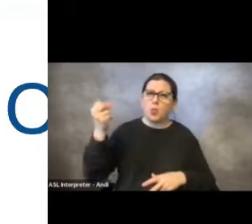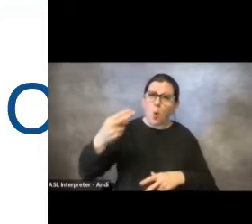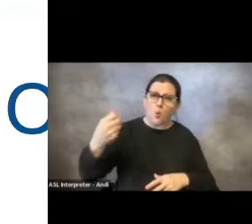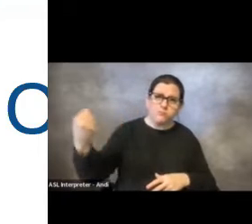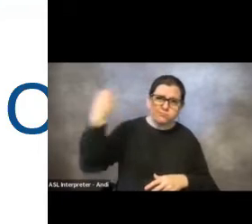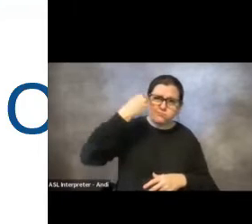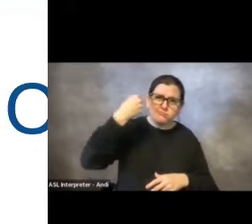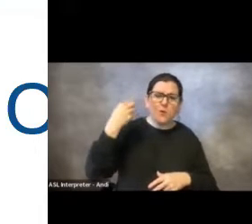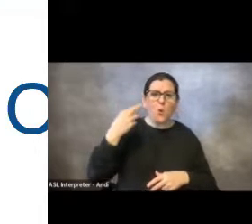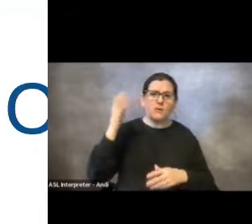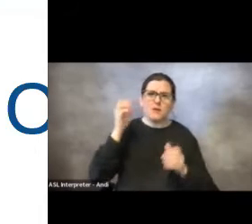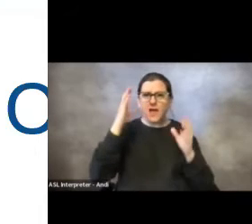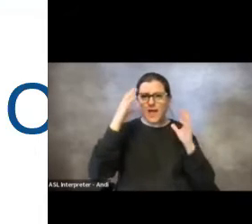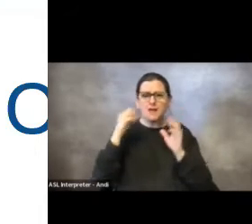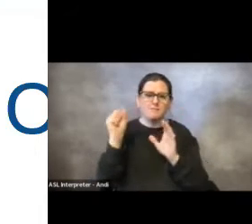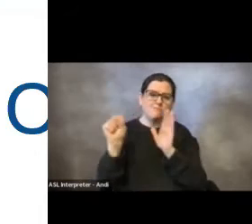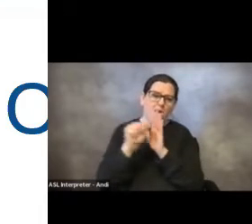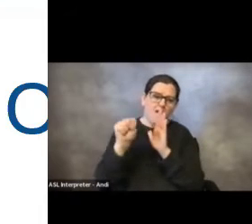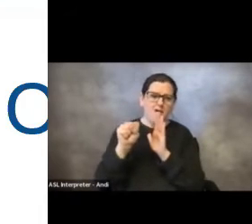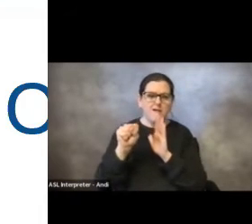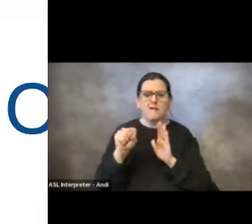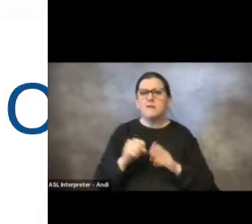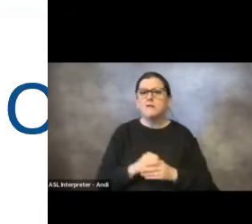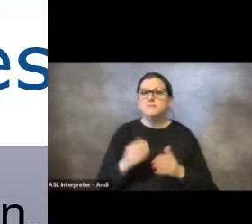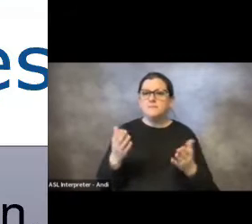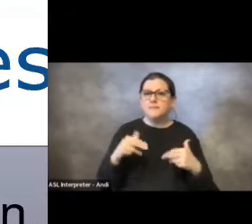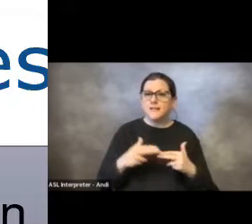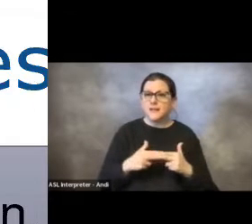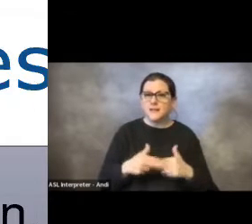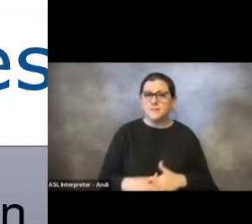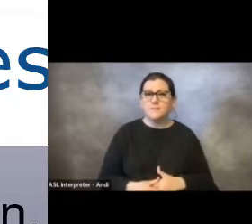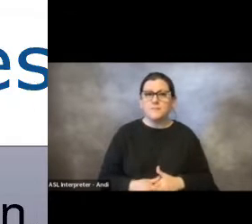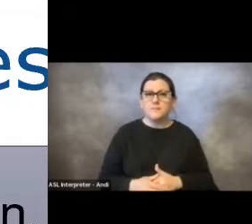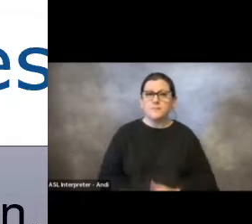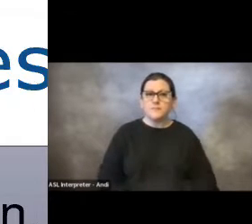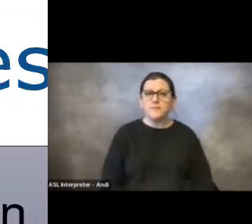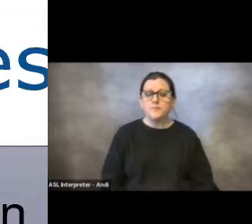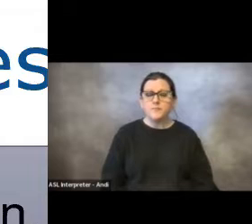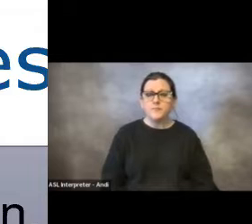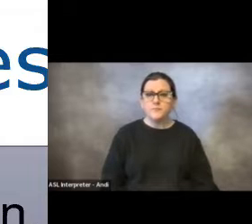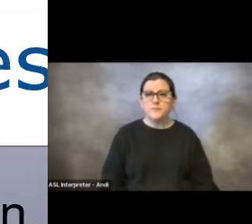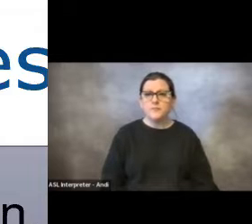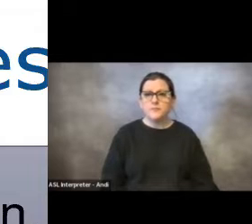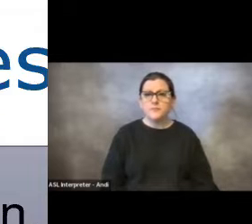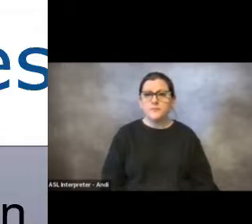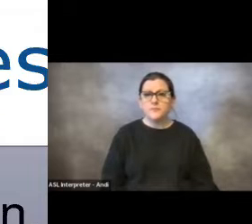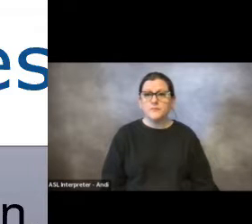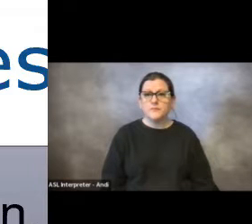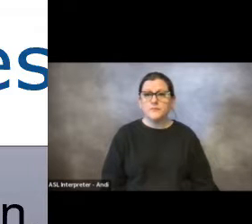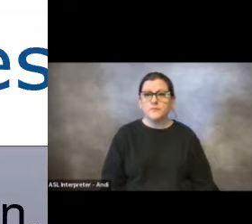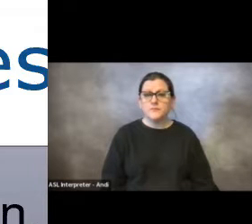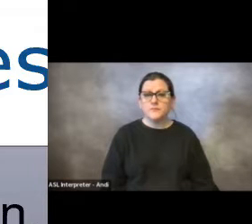an object. Next slide. So many